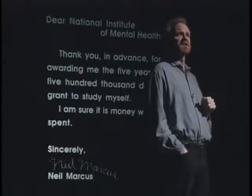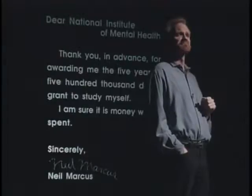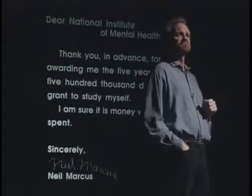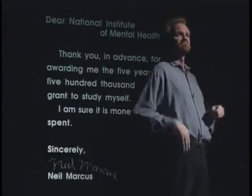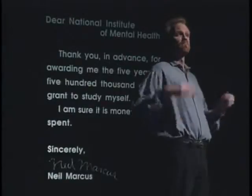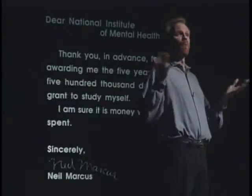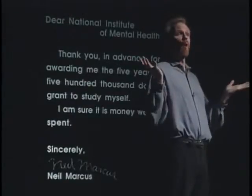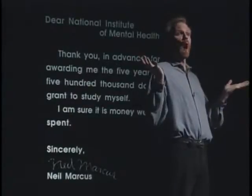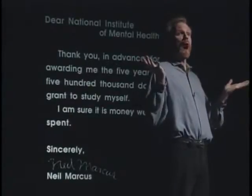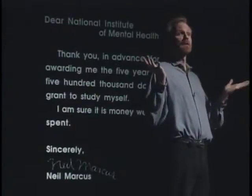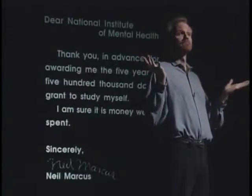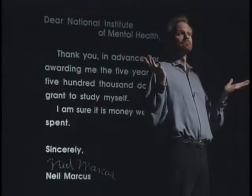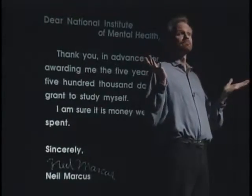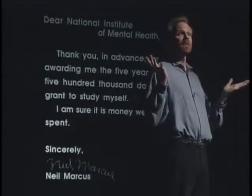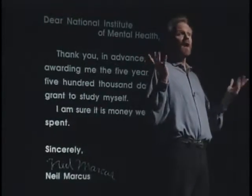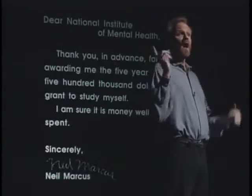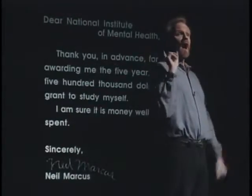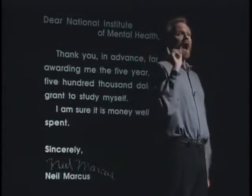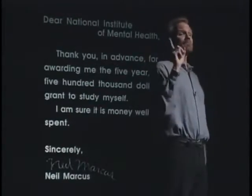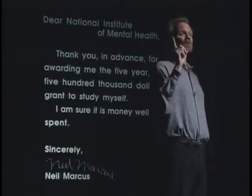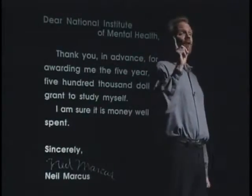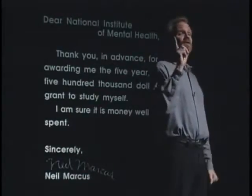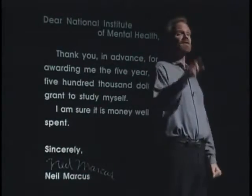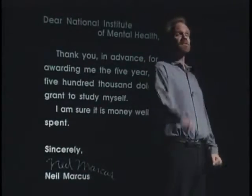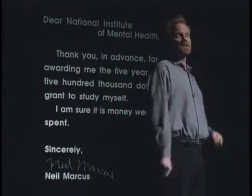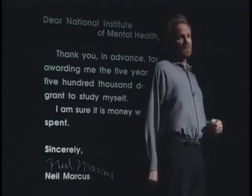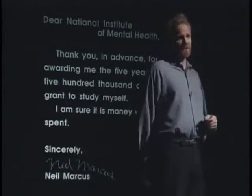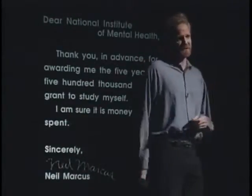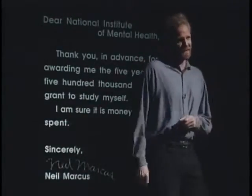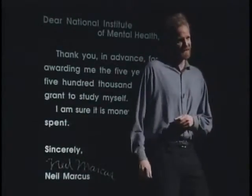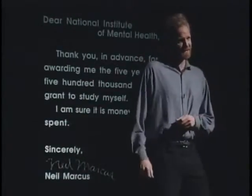Wow I'm sure this is money well spent